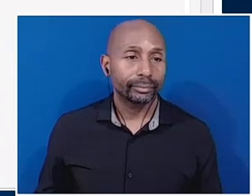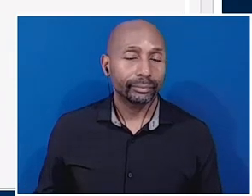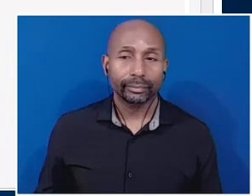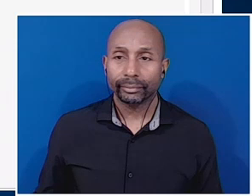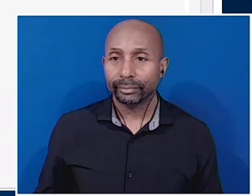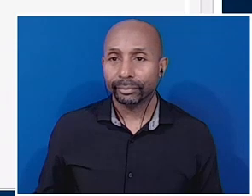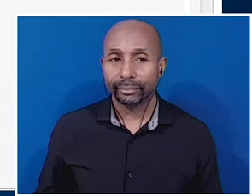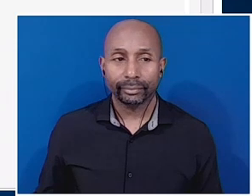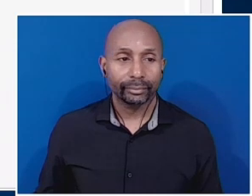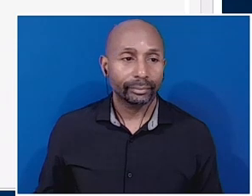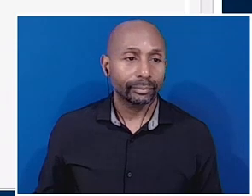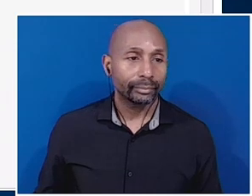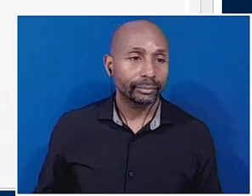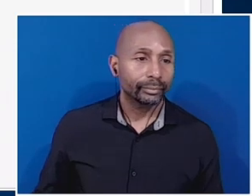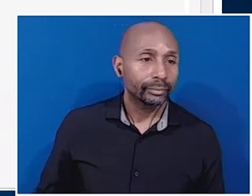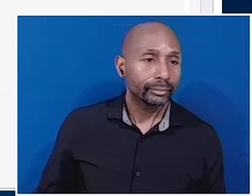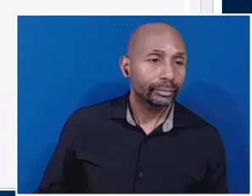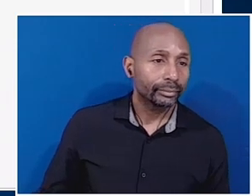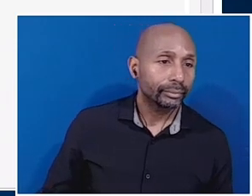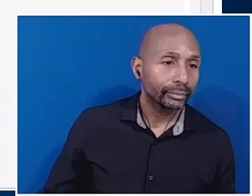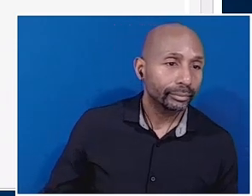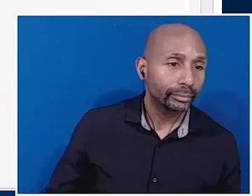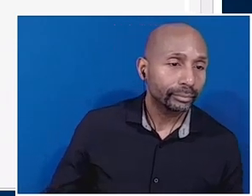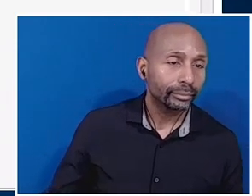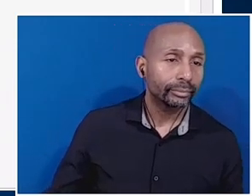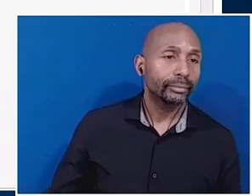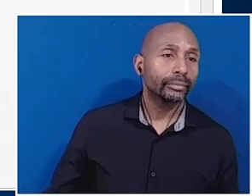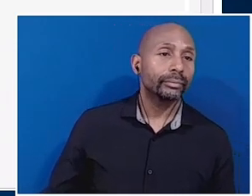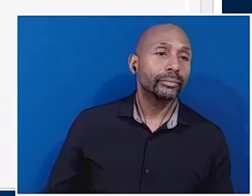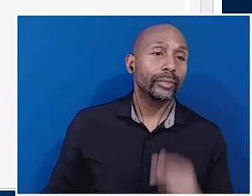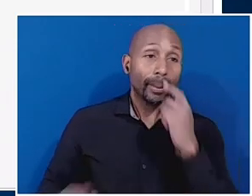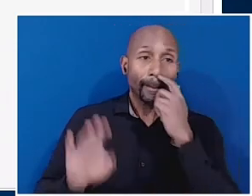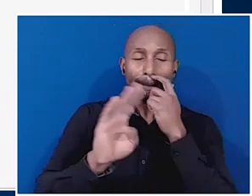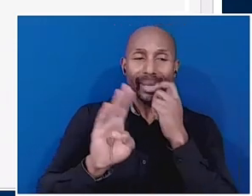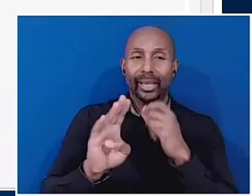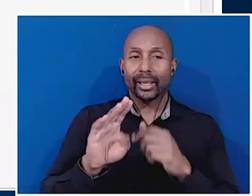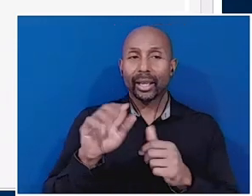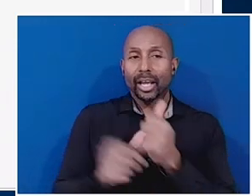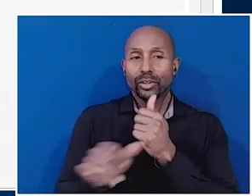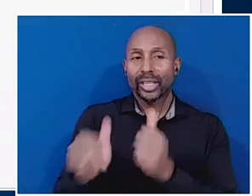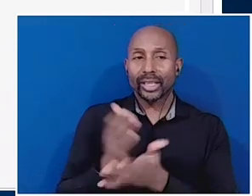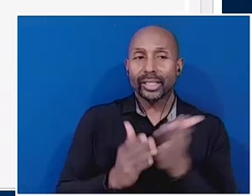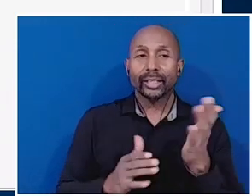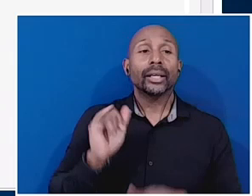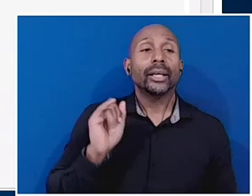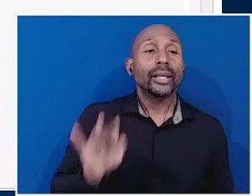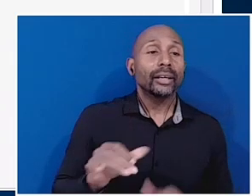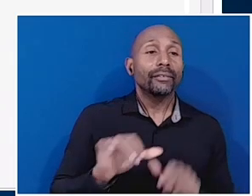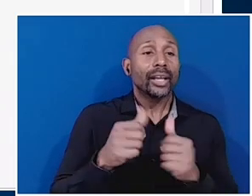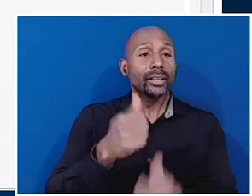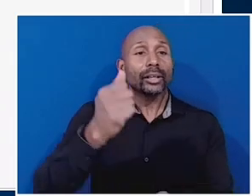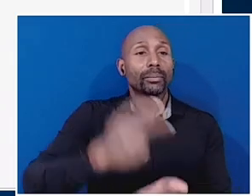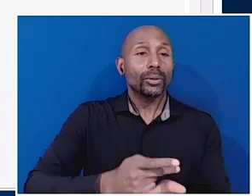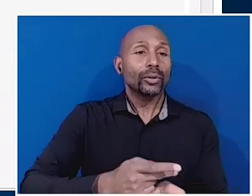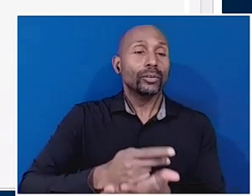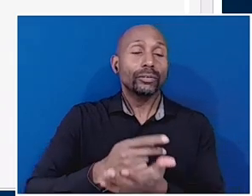is that if an agency approves a subsidy change request for an institution that's,